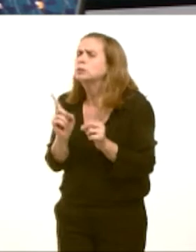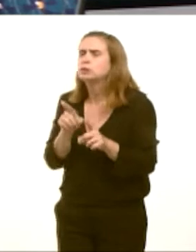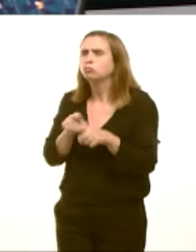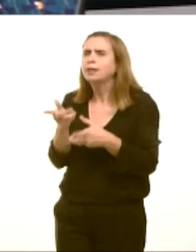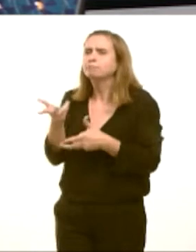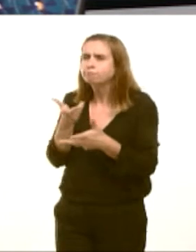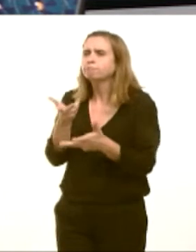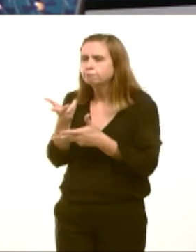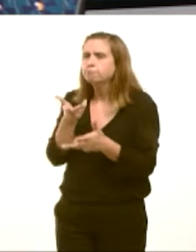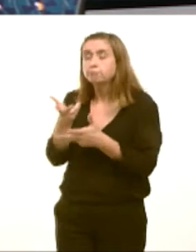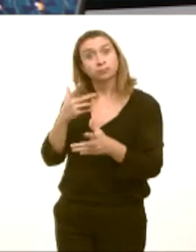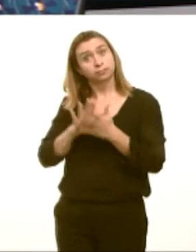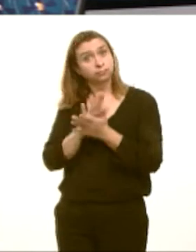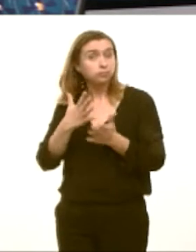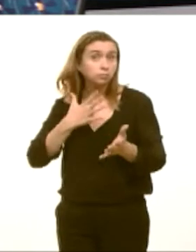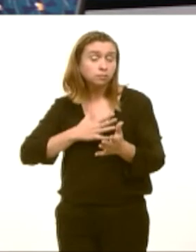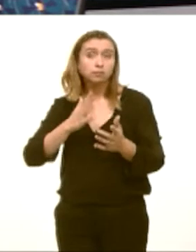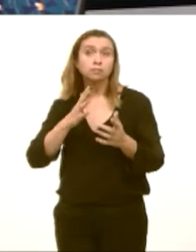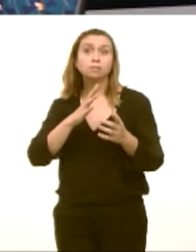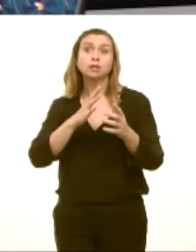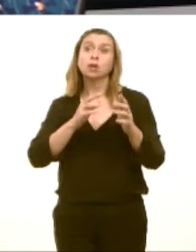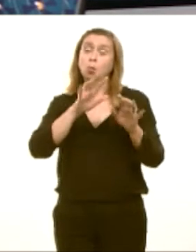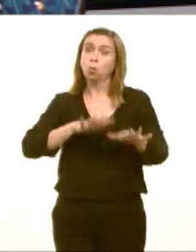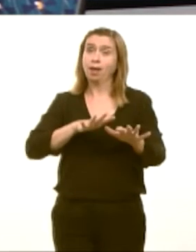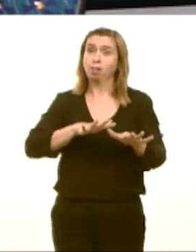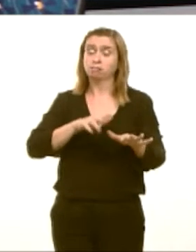It does include developers operating in Wales and the industry representative body.